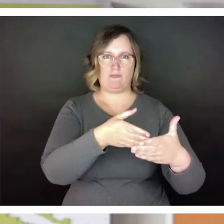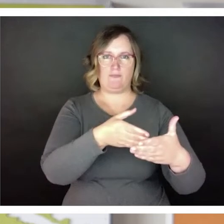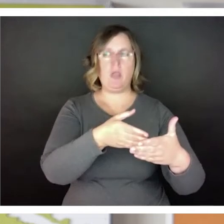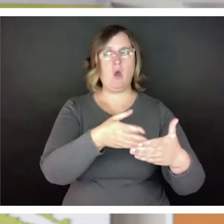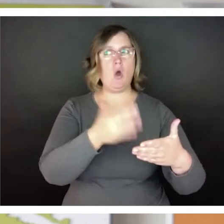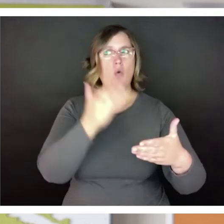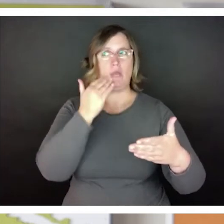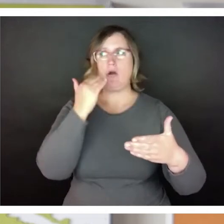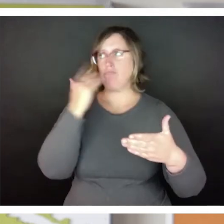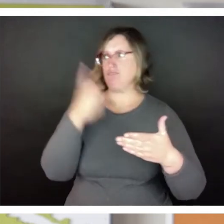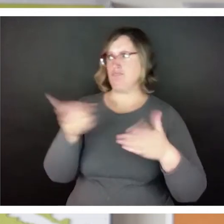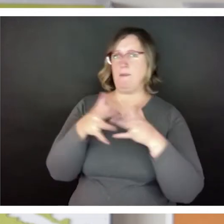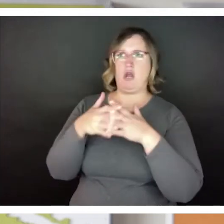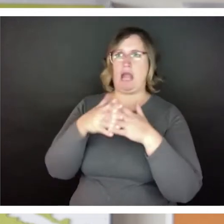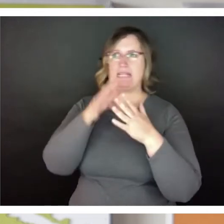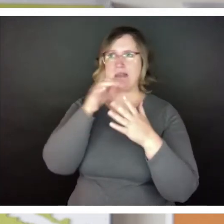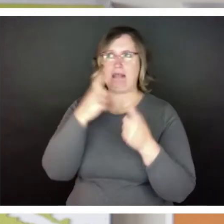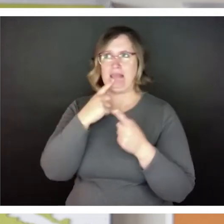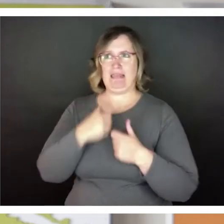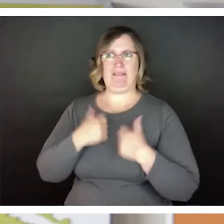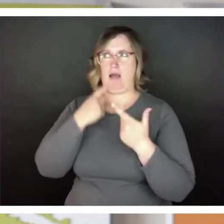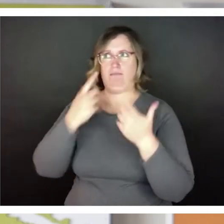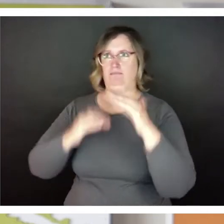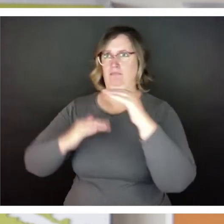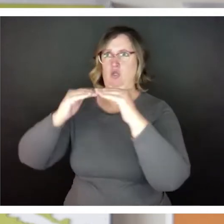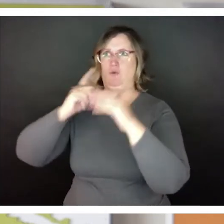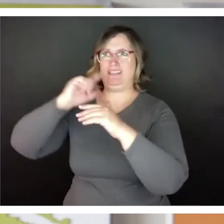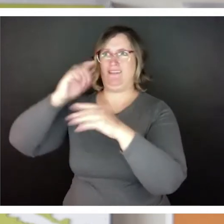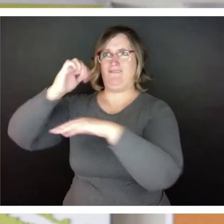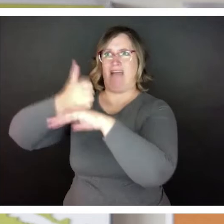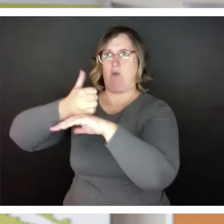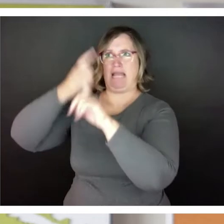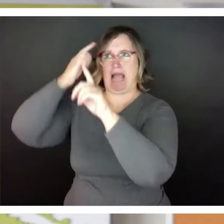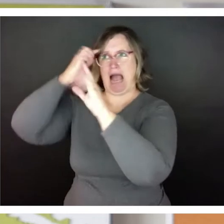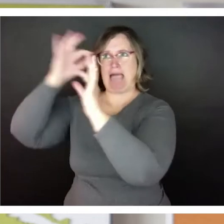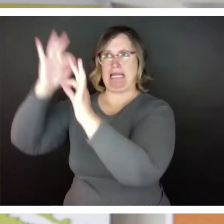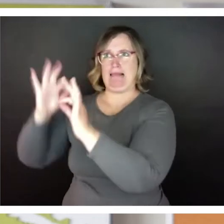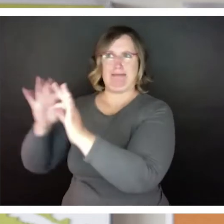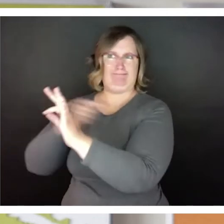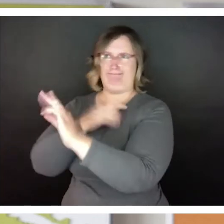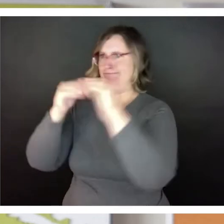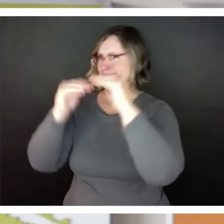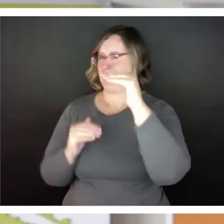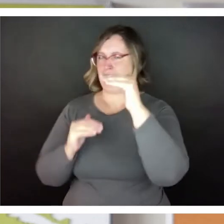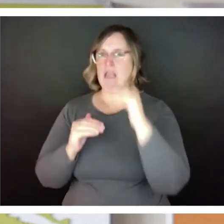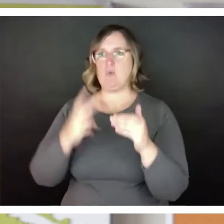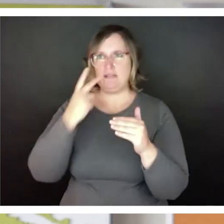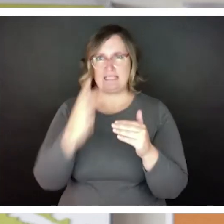to its founding ideals. At least not for all of us. We've seen the corrosive effect of denying the legacy of slavery.